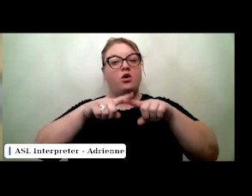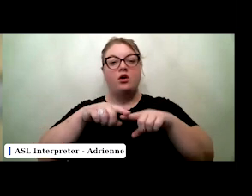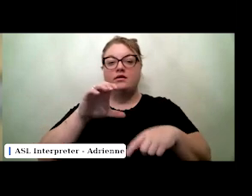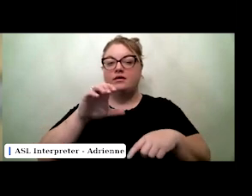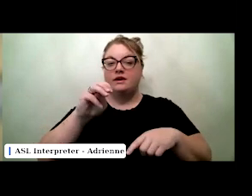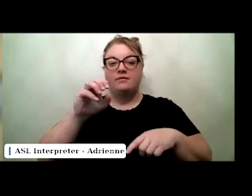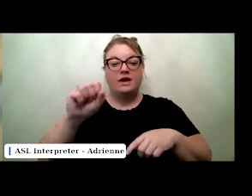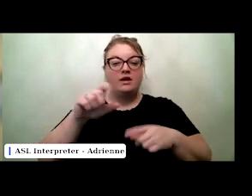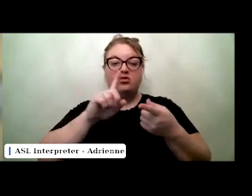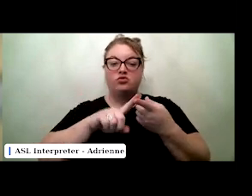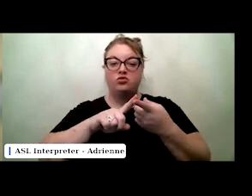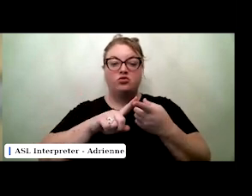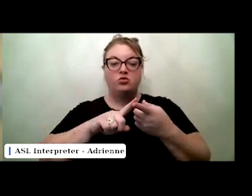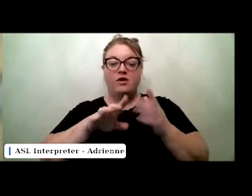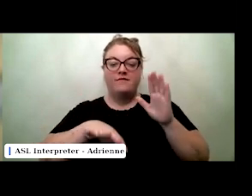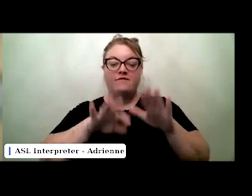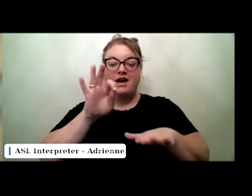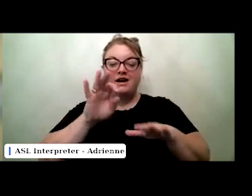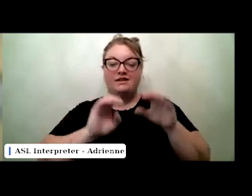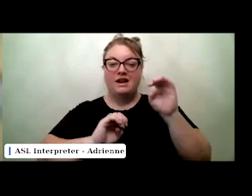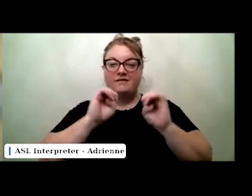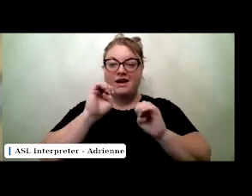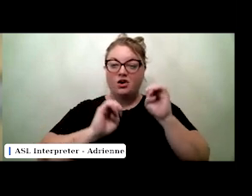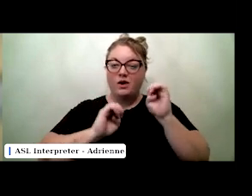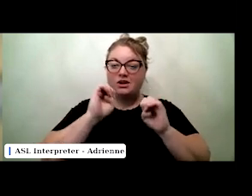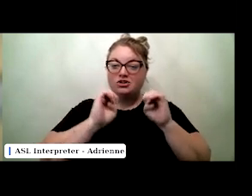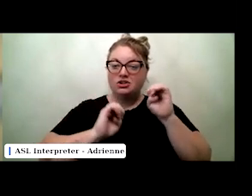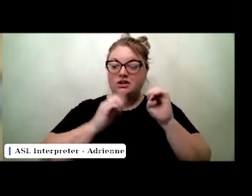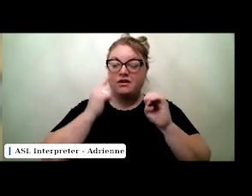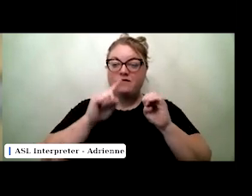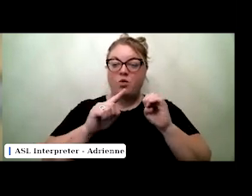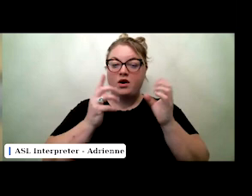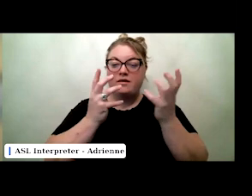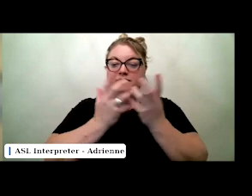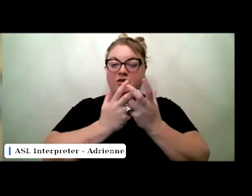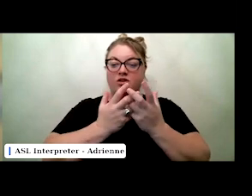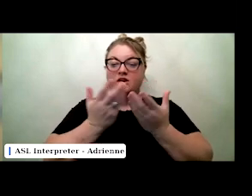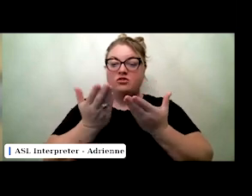To fund an evaluation of. Of matching service registries.